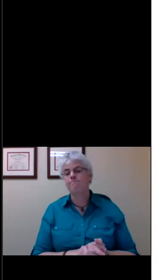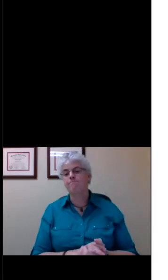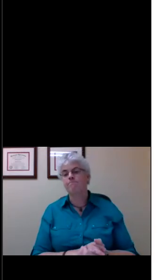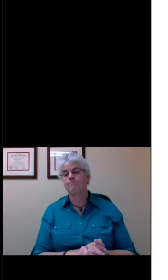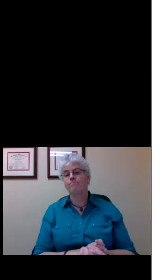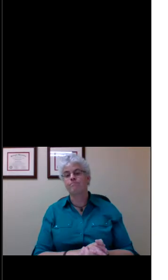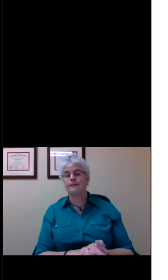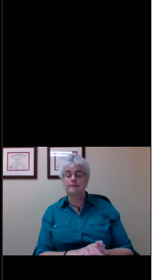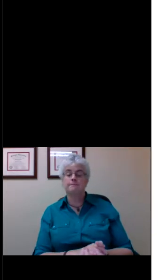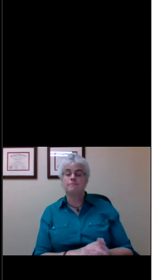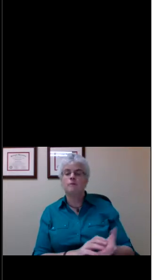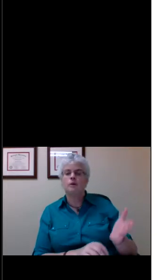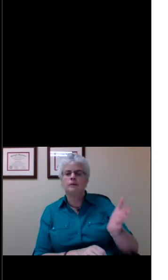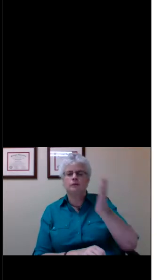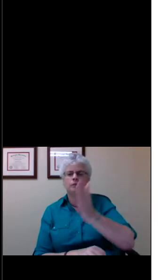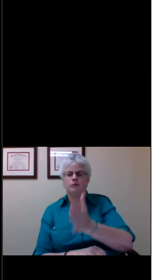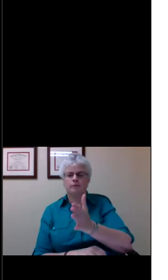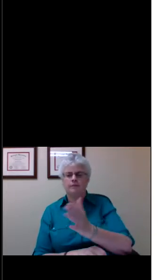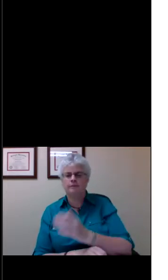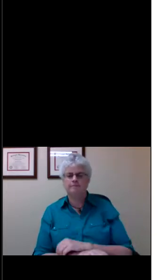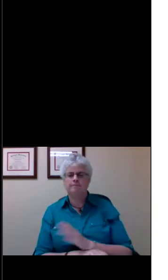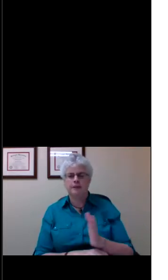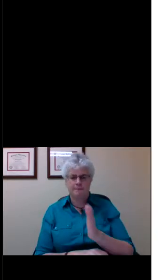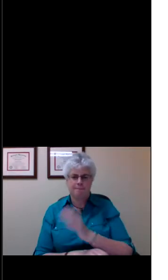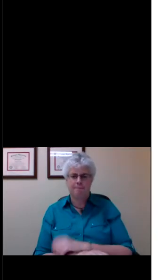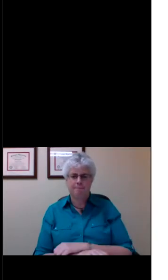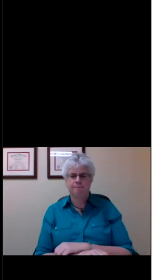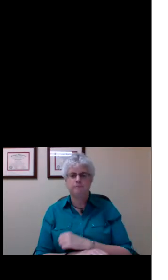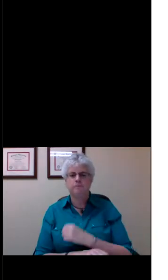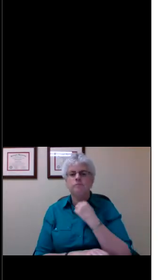trauma from happening from their interpretation. Next slide.